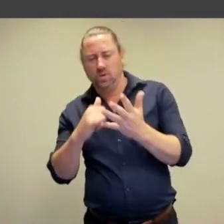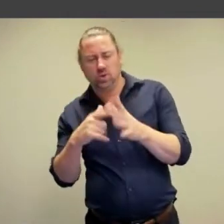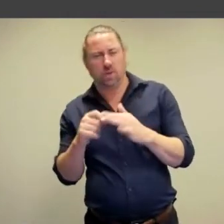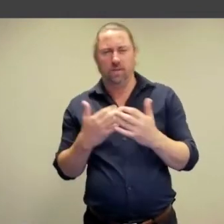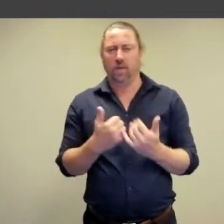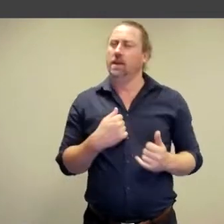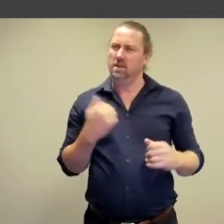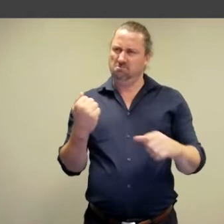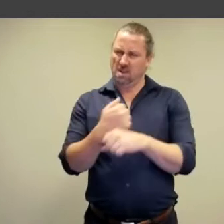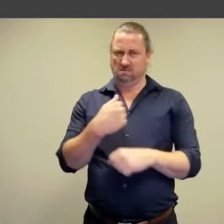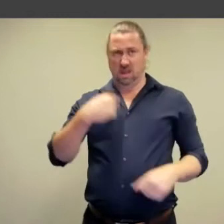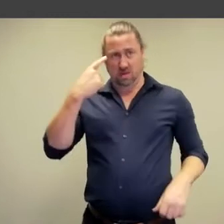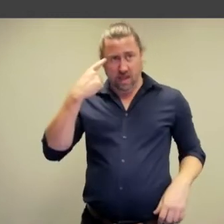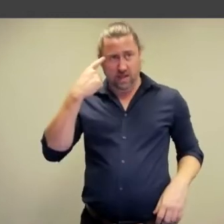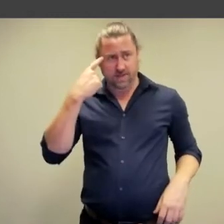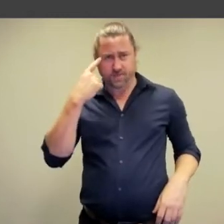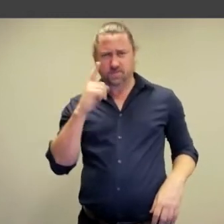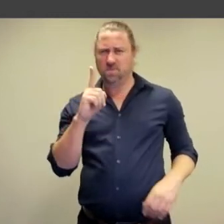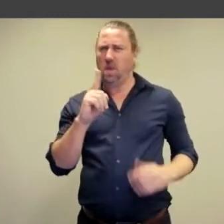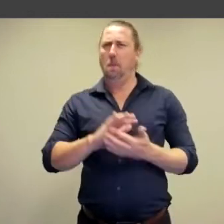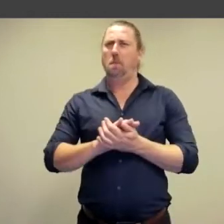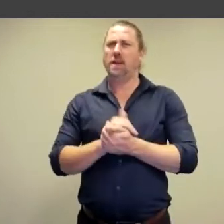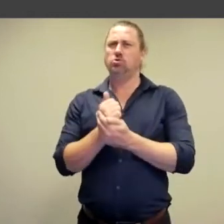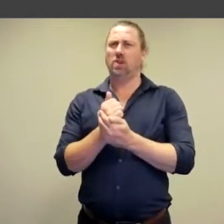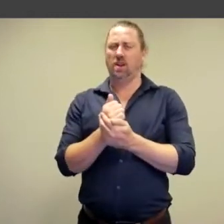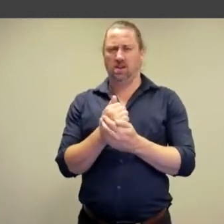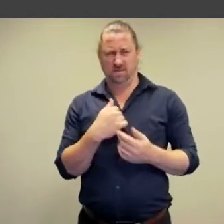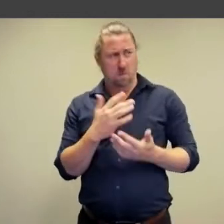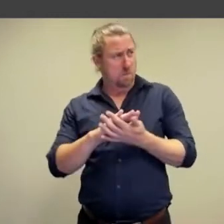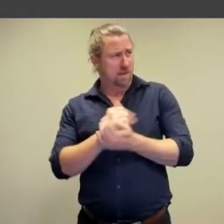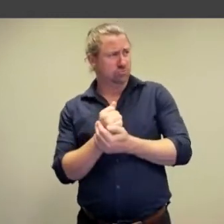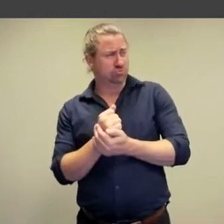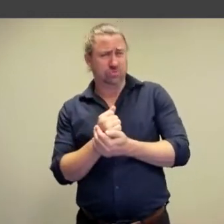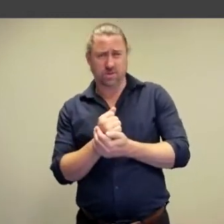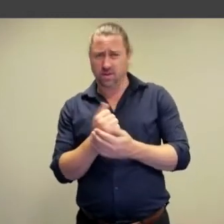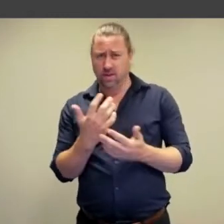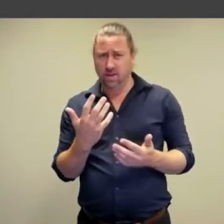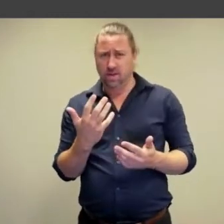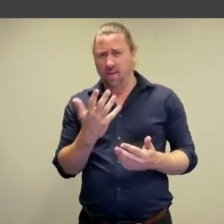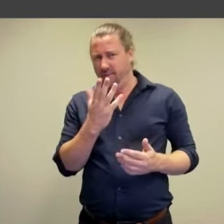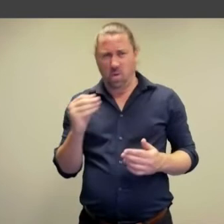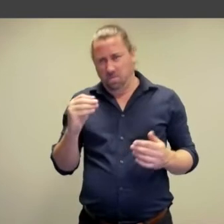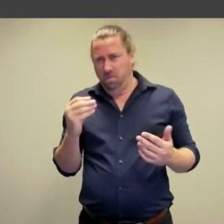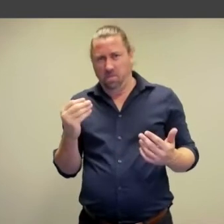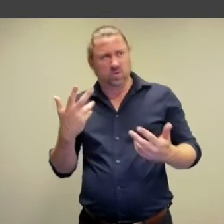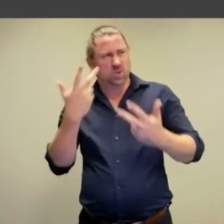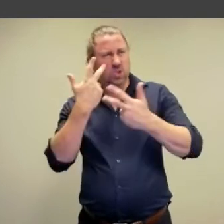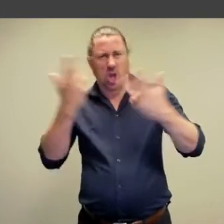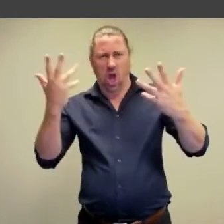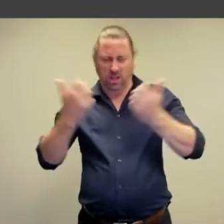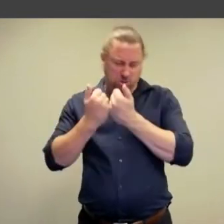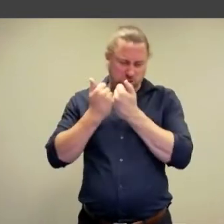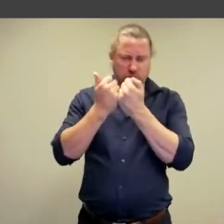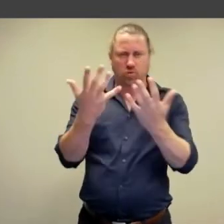what kind of pleasure is derived from